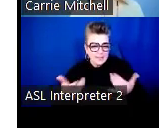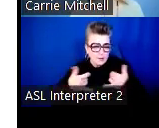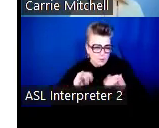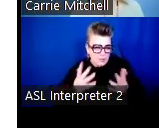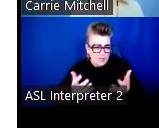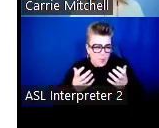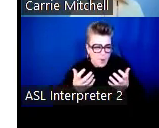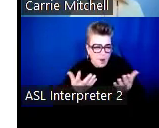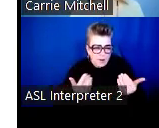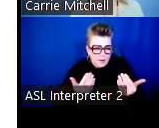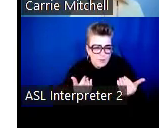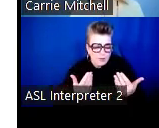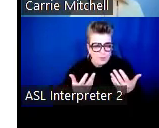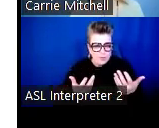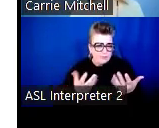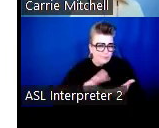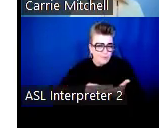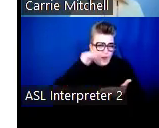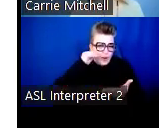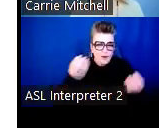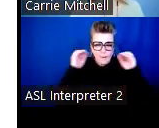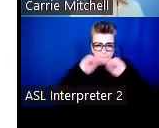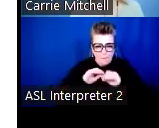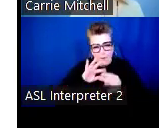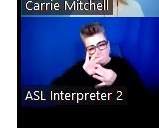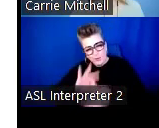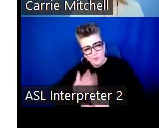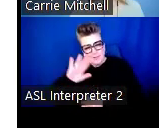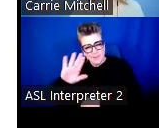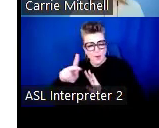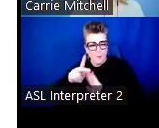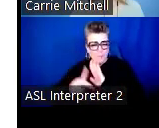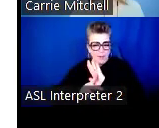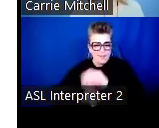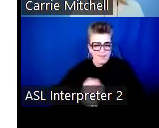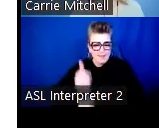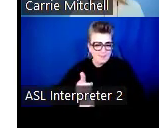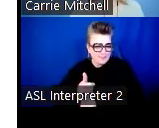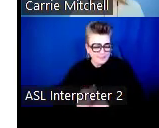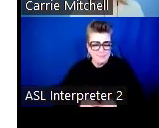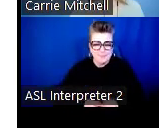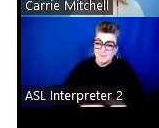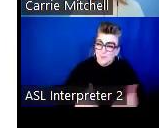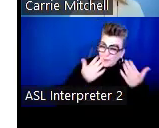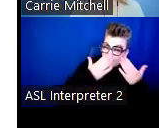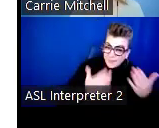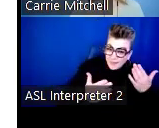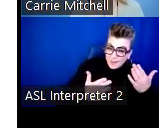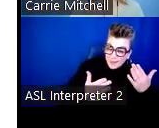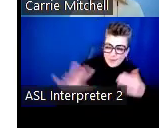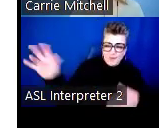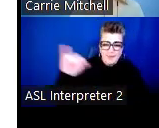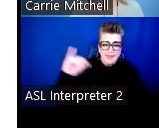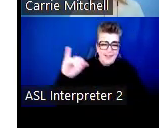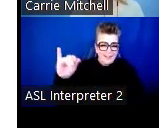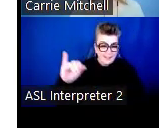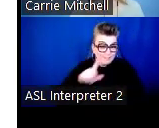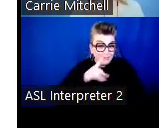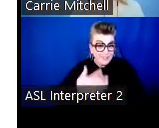as we near policy implementation. So with that, I'll just say thank you, and we're really happy that you could join us.